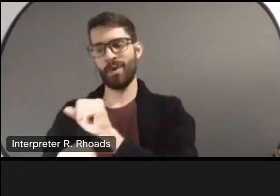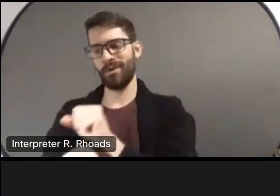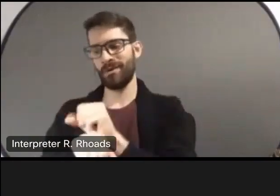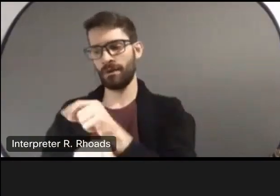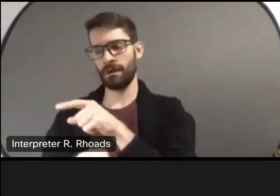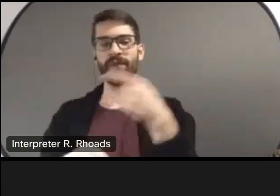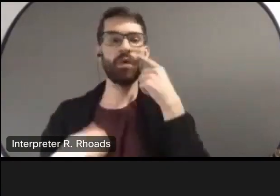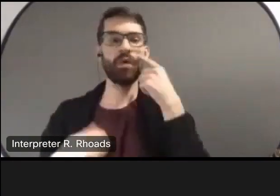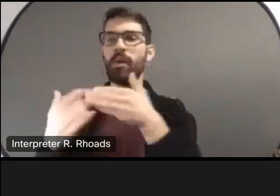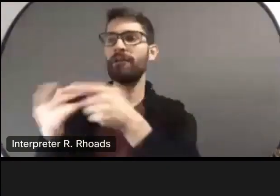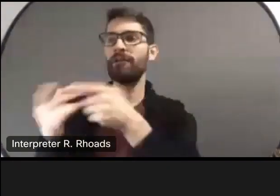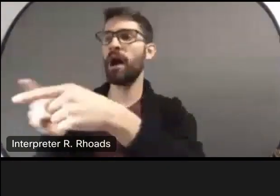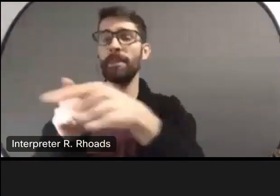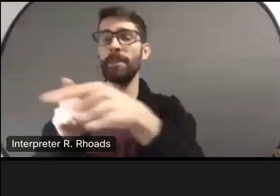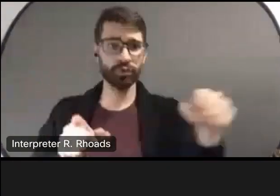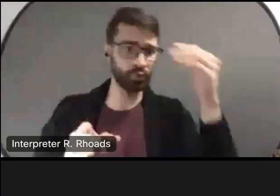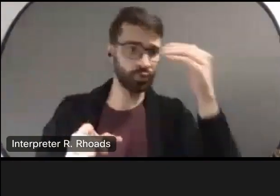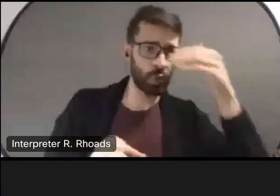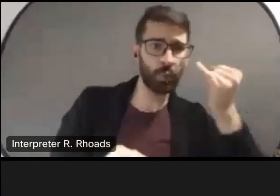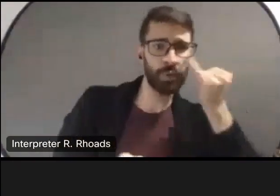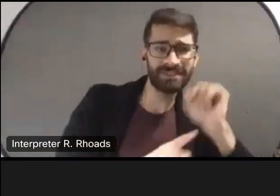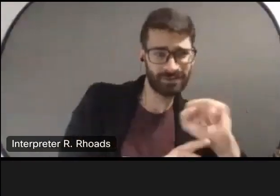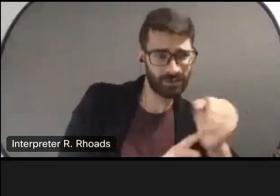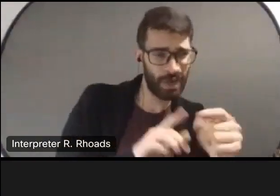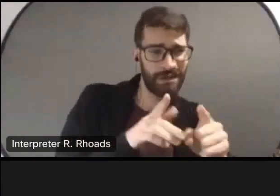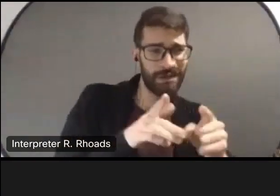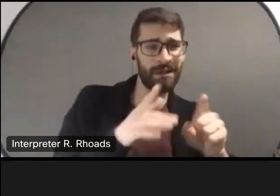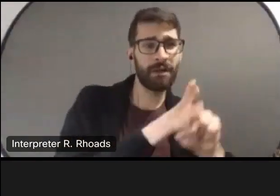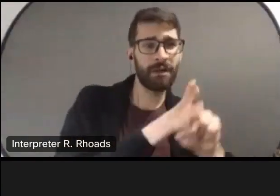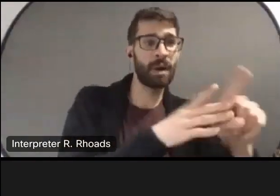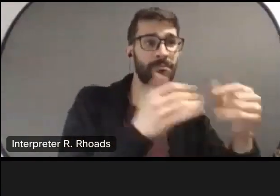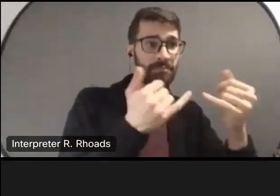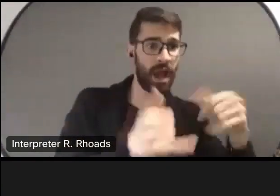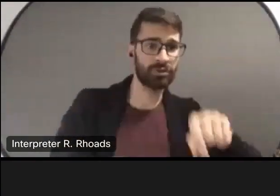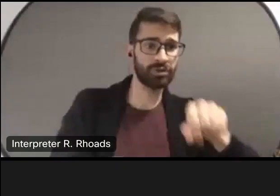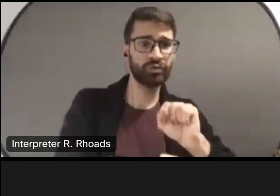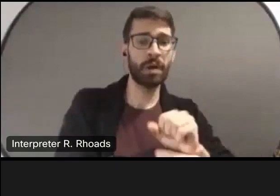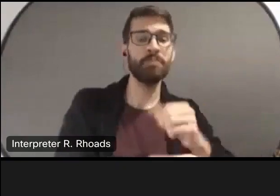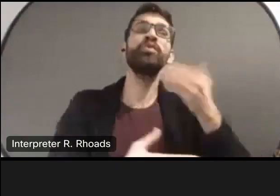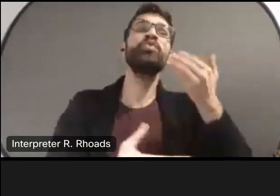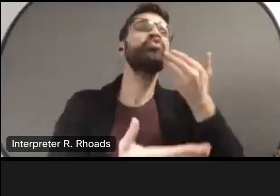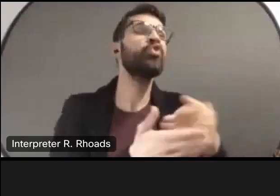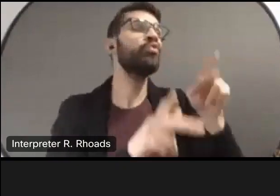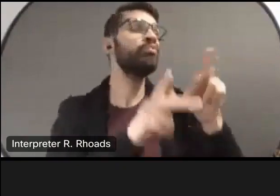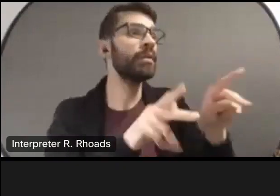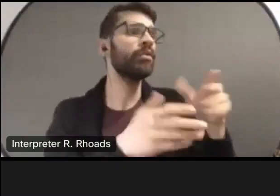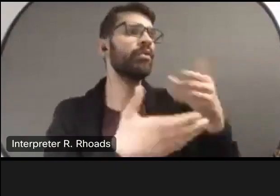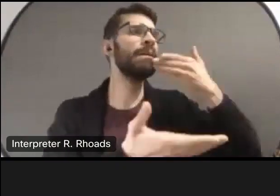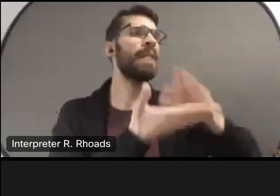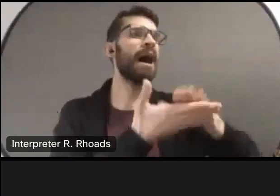adverse events occurring. Good people do bad things with good reason. Thank you.